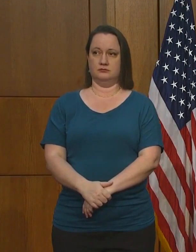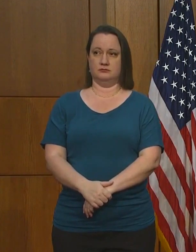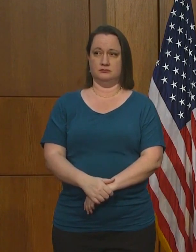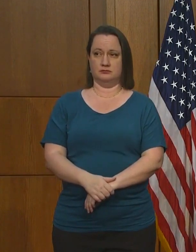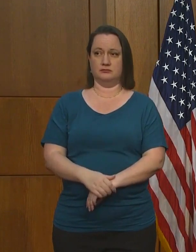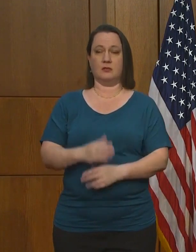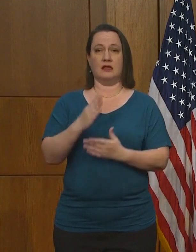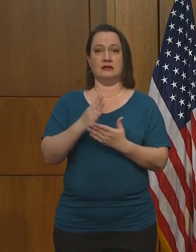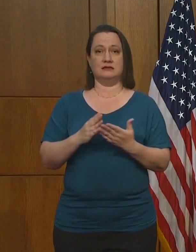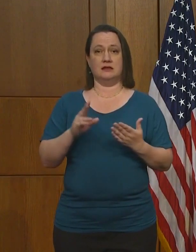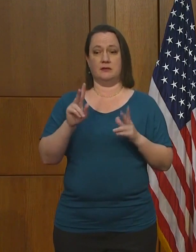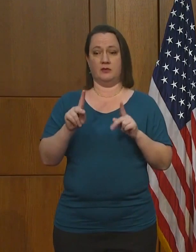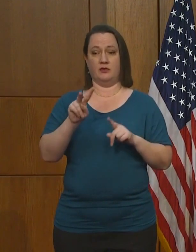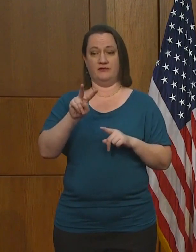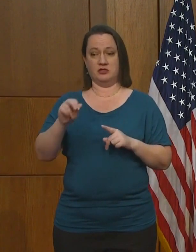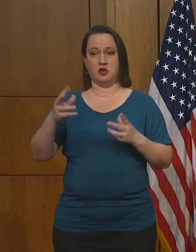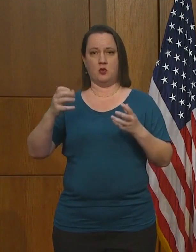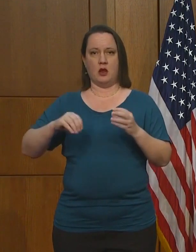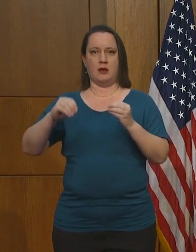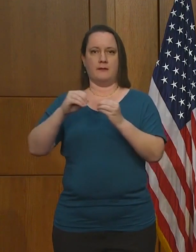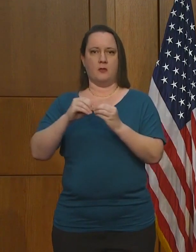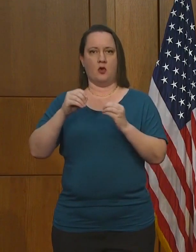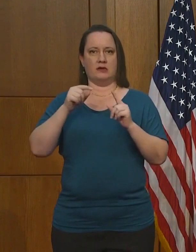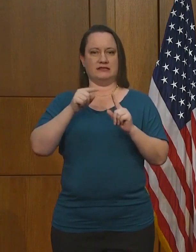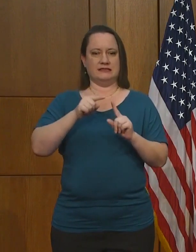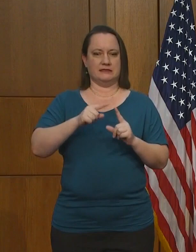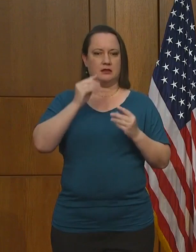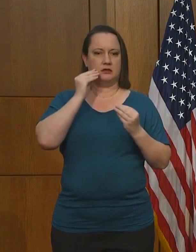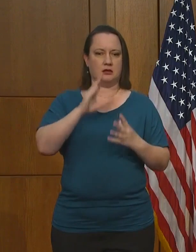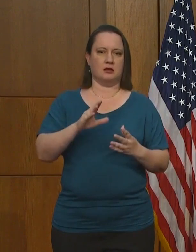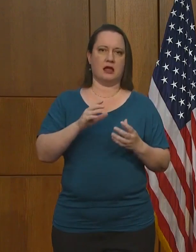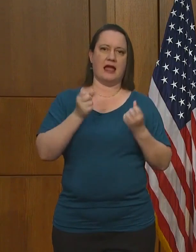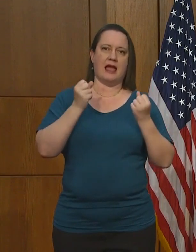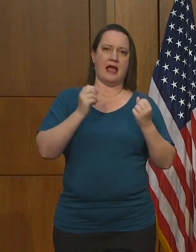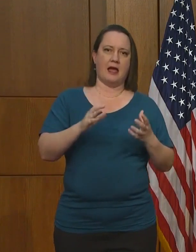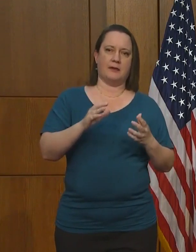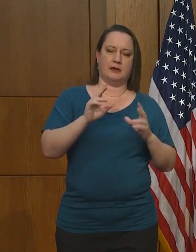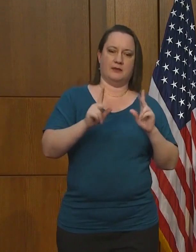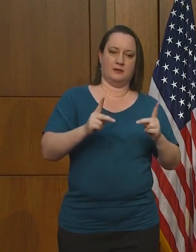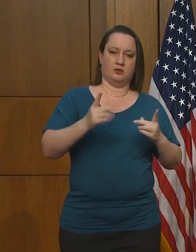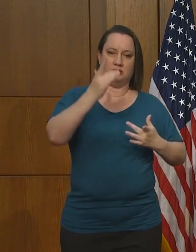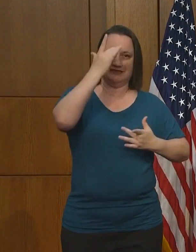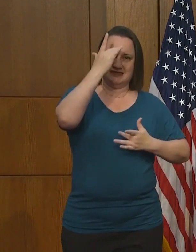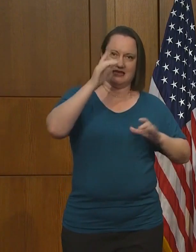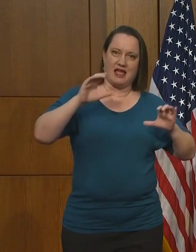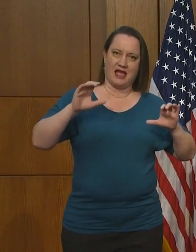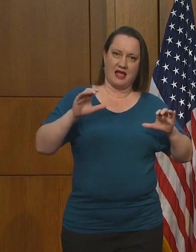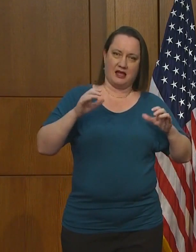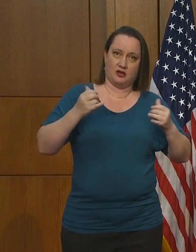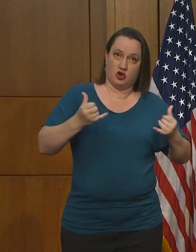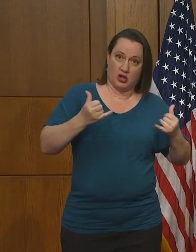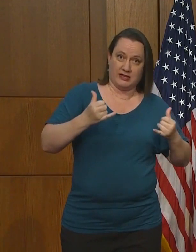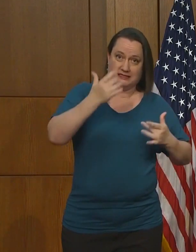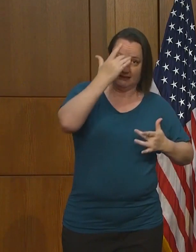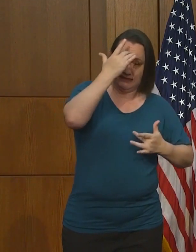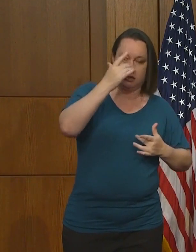WONDERING COULD. YOU OFFER FOR. A MORE DETAILED. ACCOUNT ACTIVE